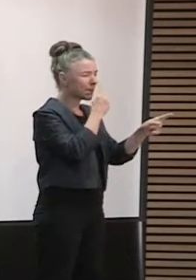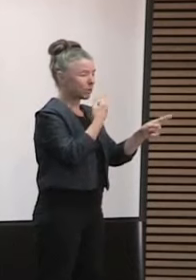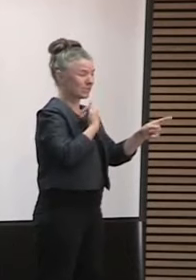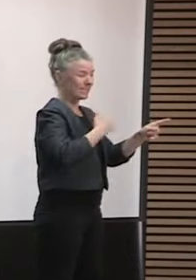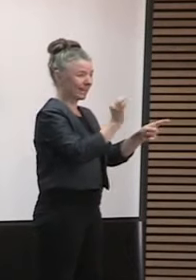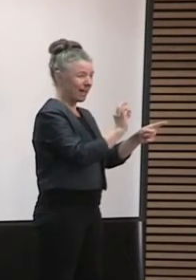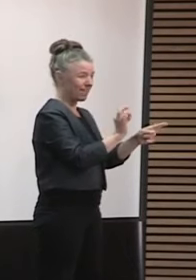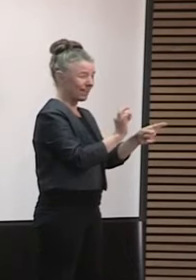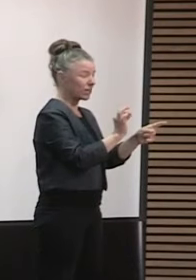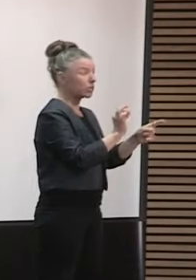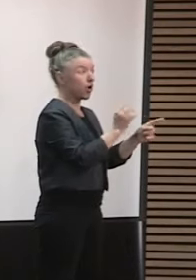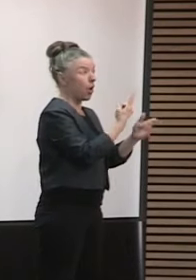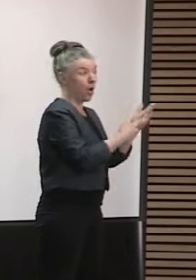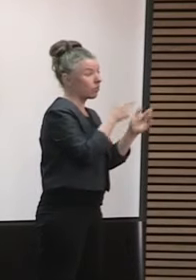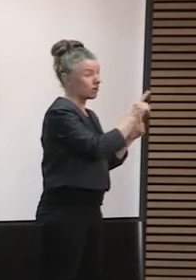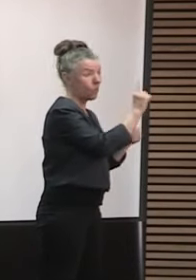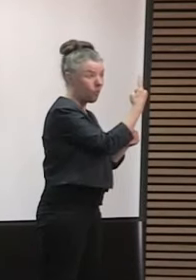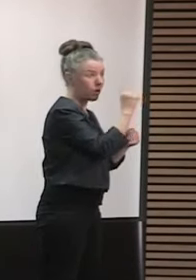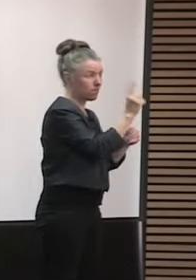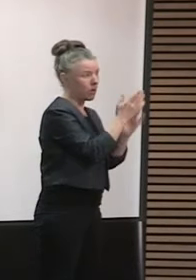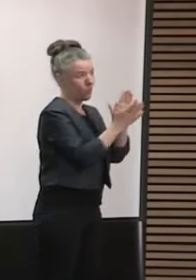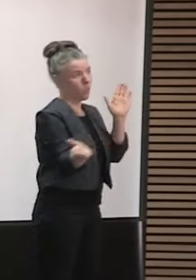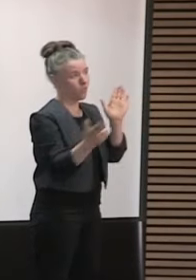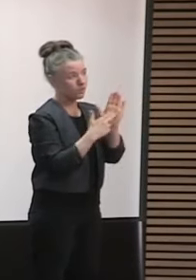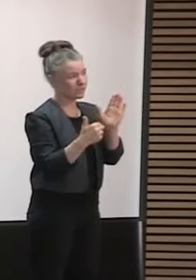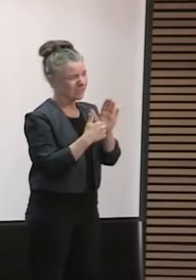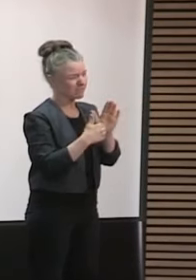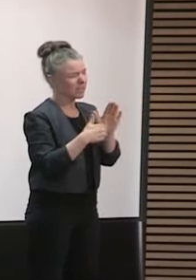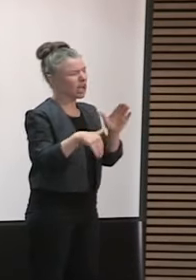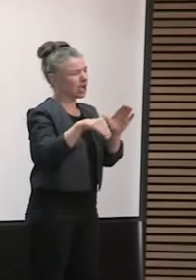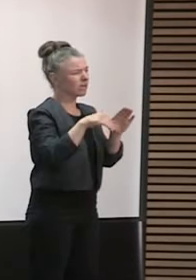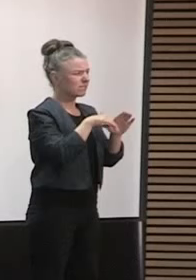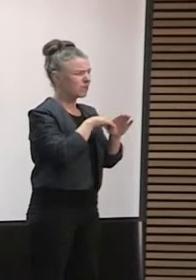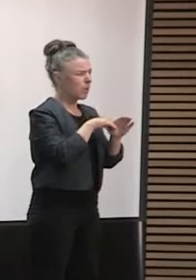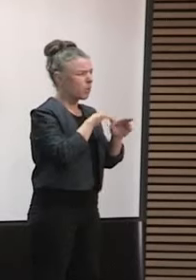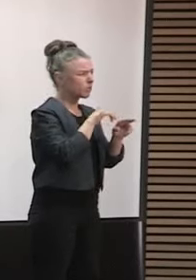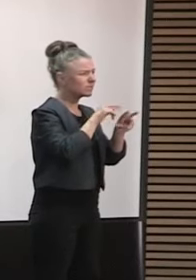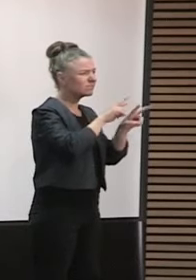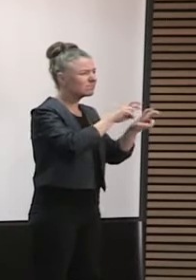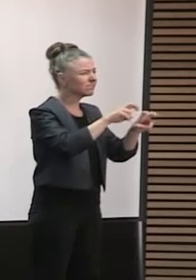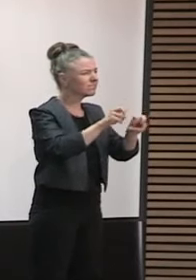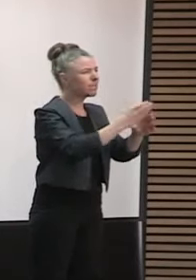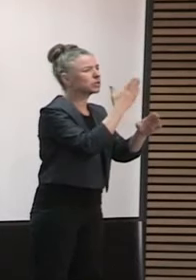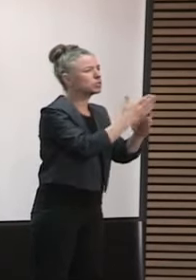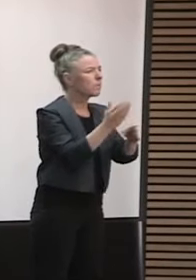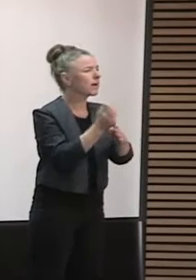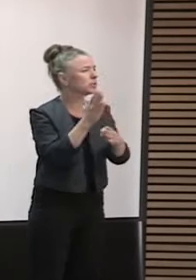Auckland suggest you shouldn't attend gatherings of more than 10 people. If Aucklanders are travelling to other parts of the country, the same rules